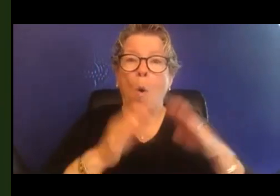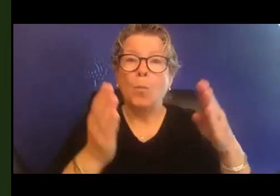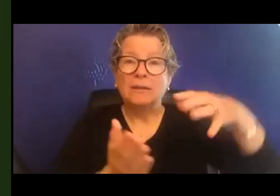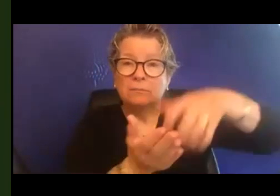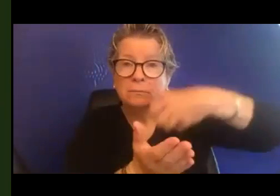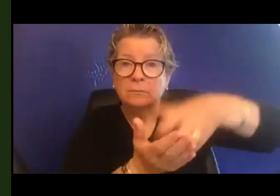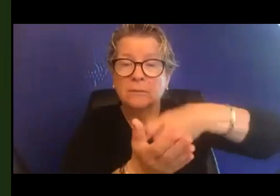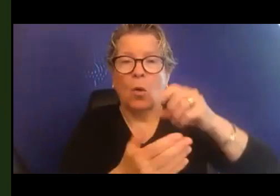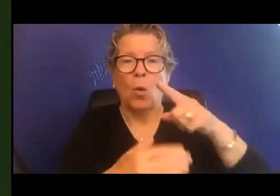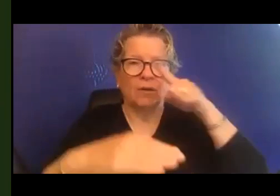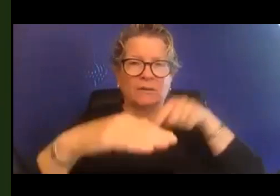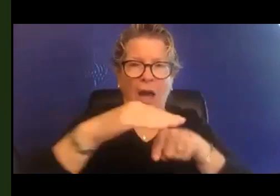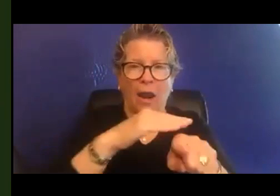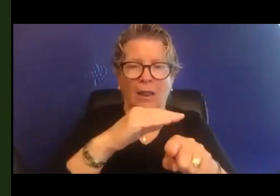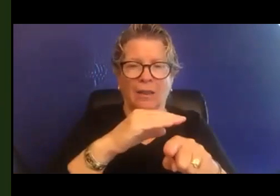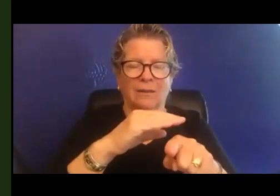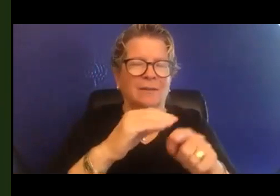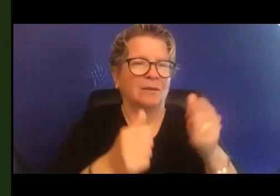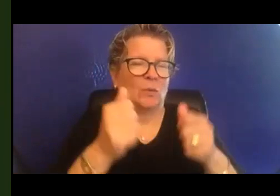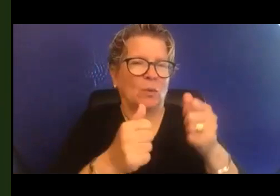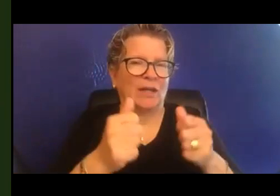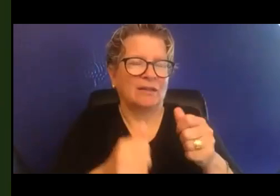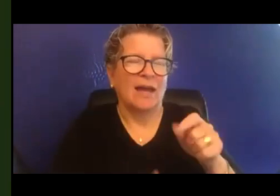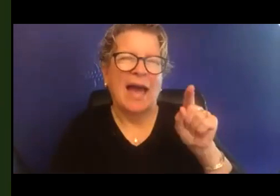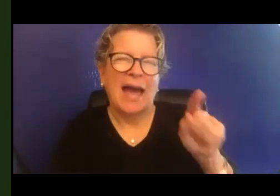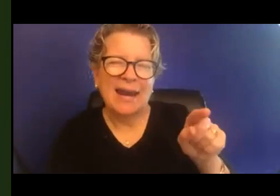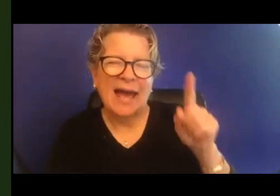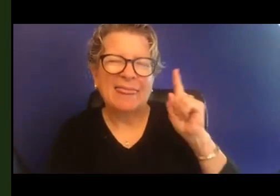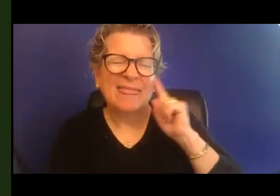Ron, I'm sure it would be helpful for you to have access to a map.